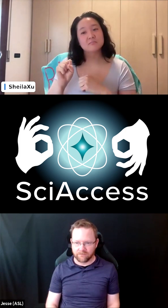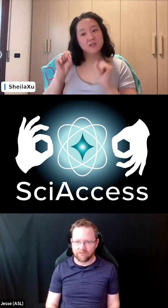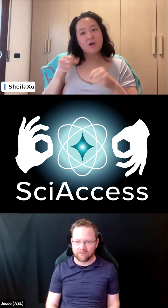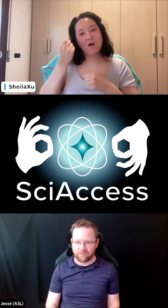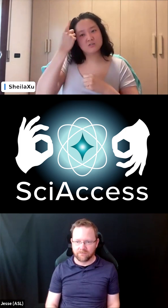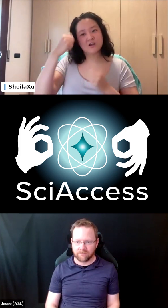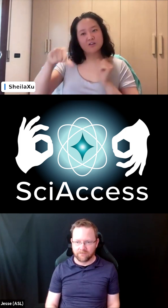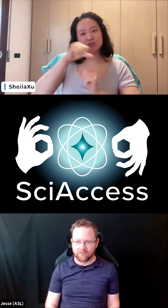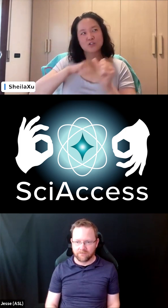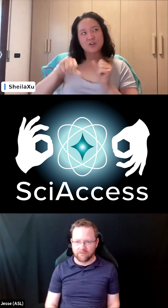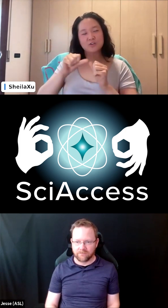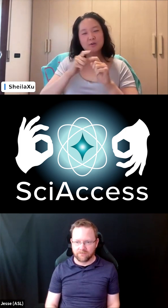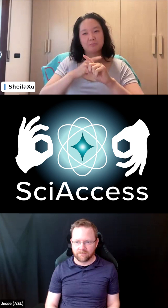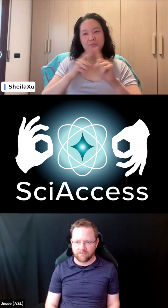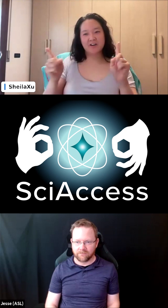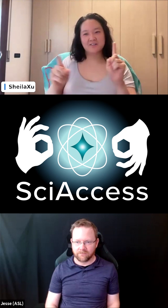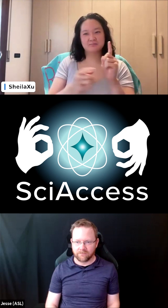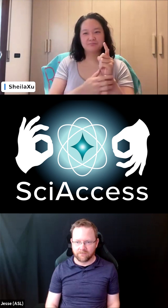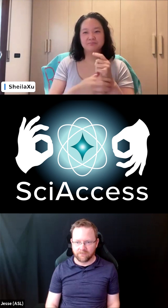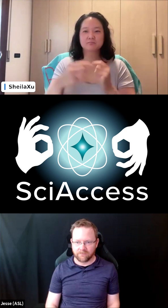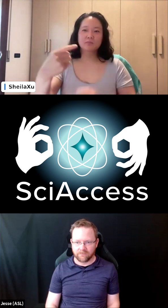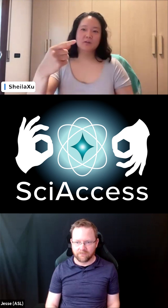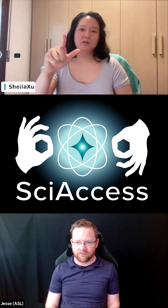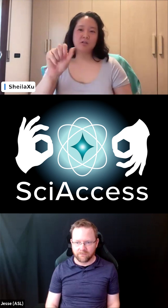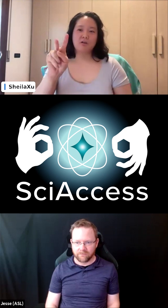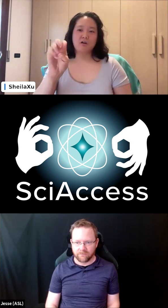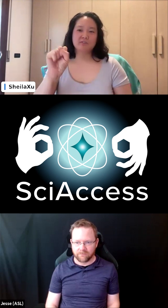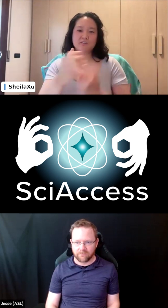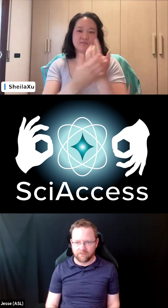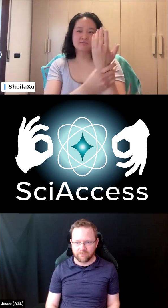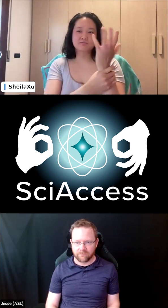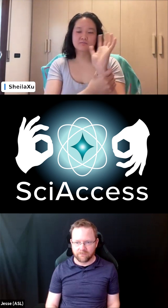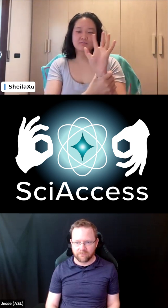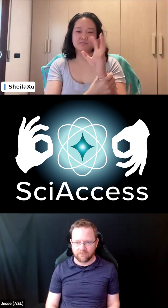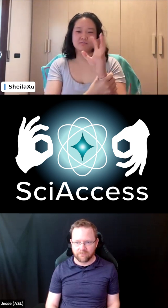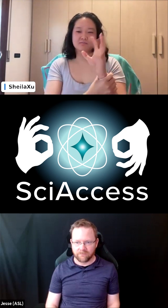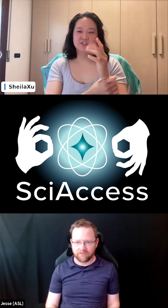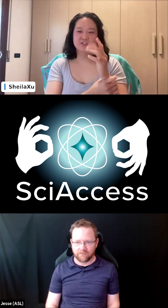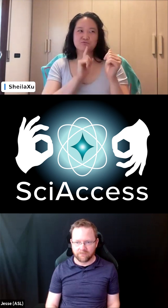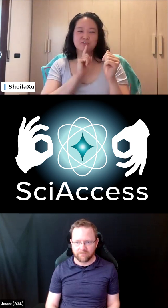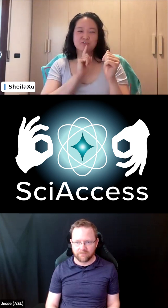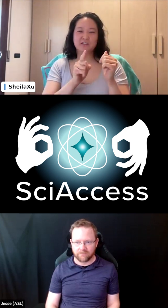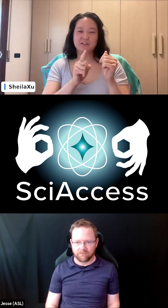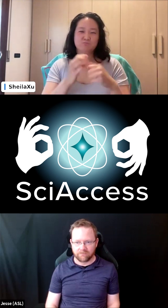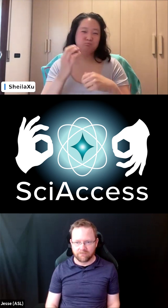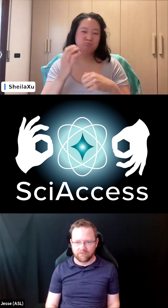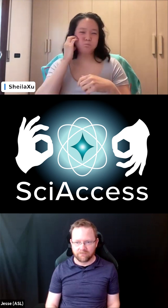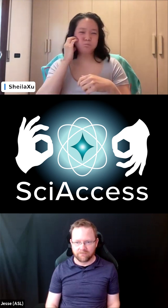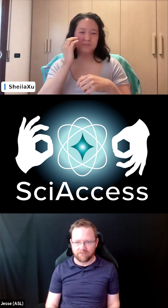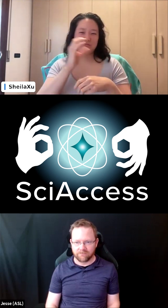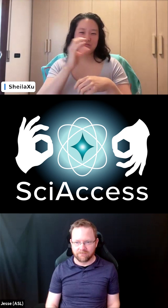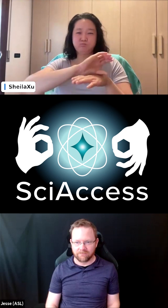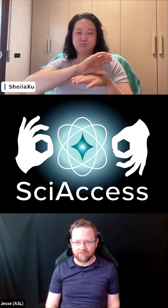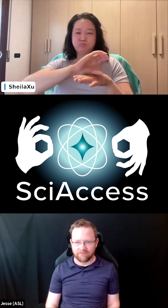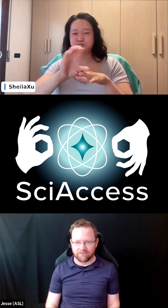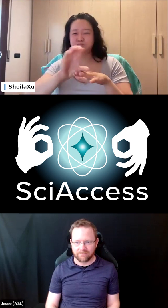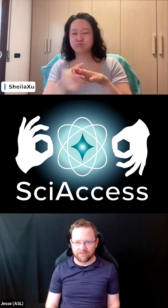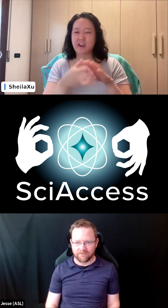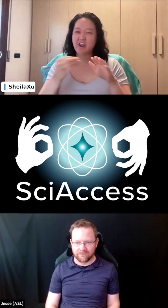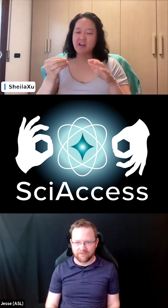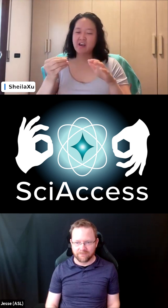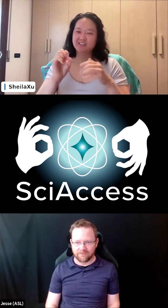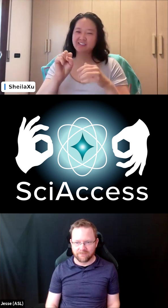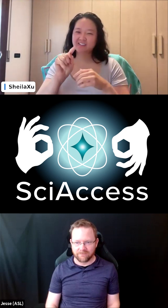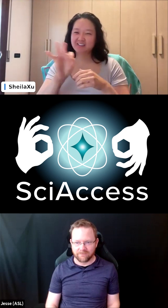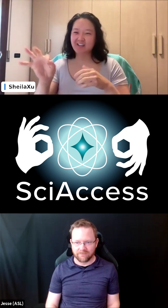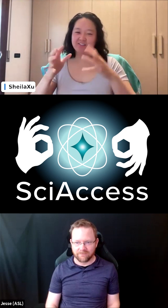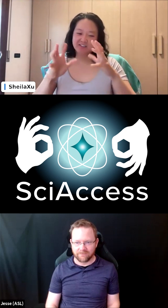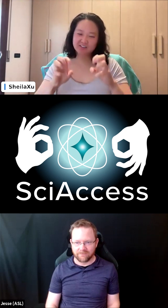The gloves are thick and very stiff and it's hard to